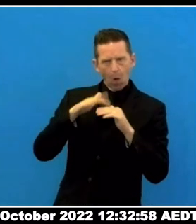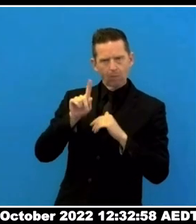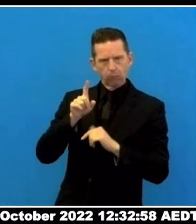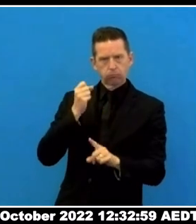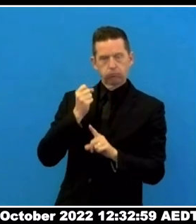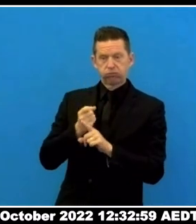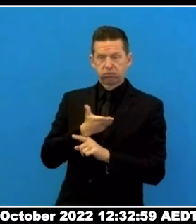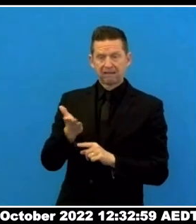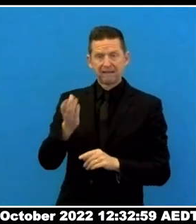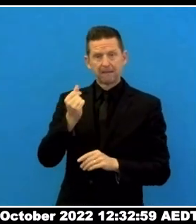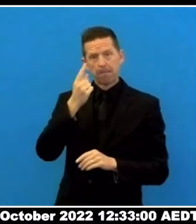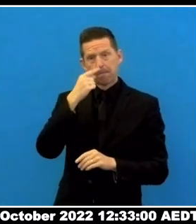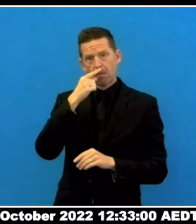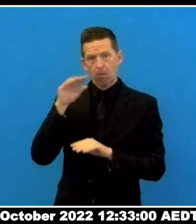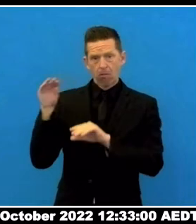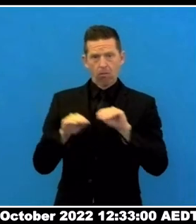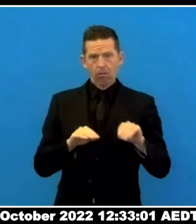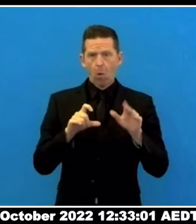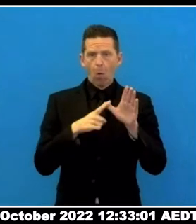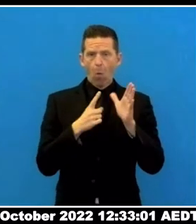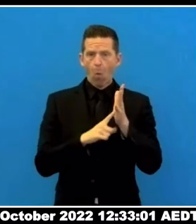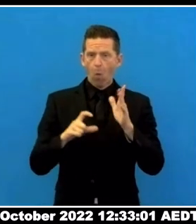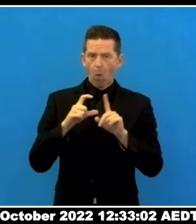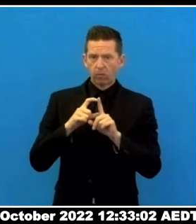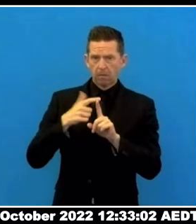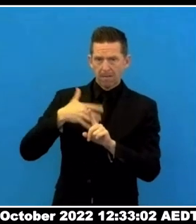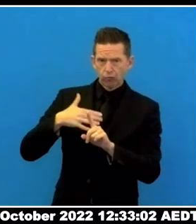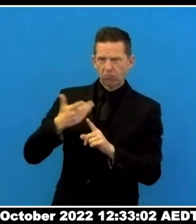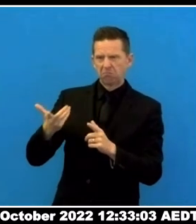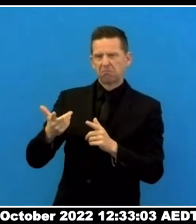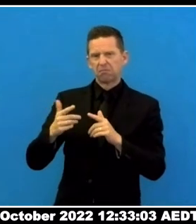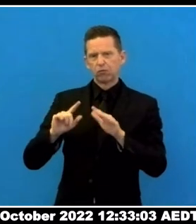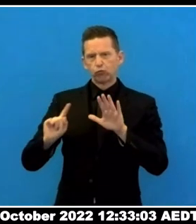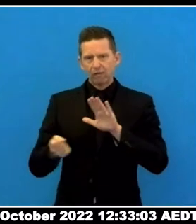for people from CaLD backgrounds, particularly refugees and asylum seekers,